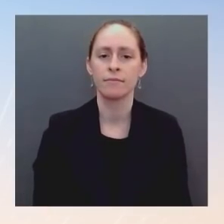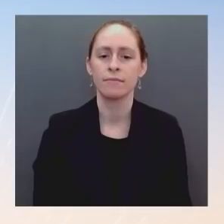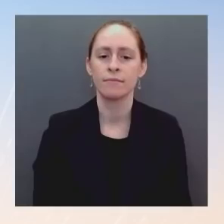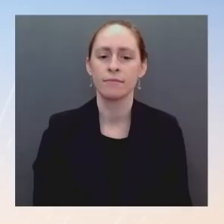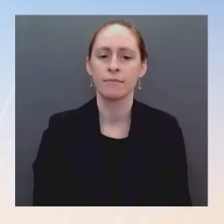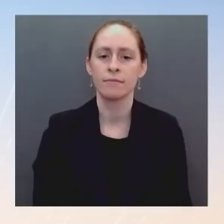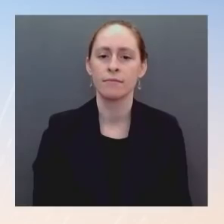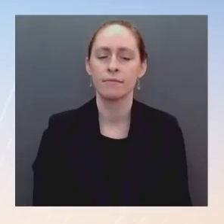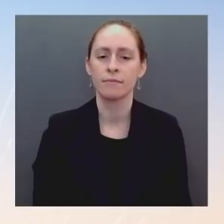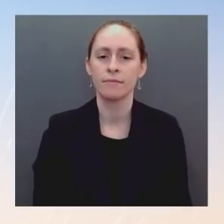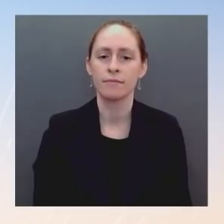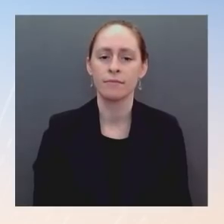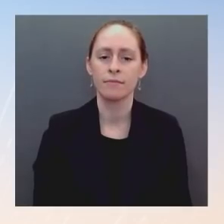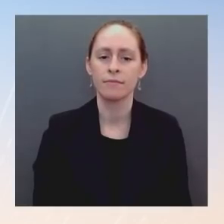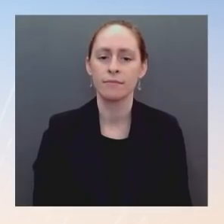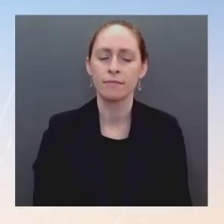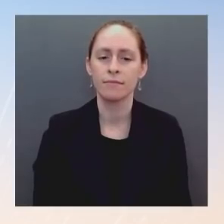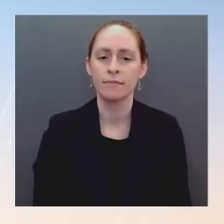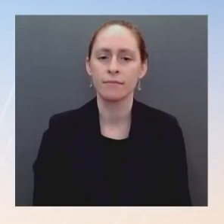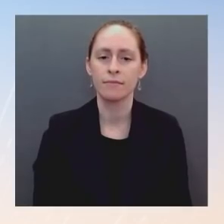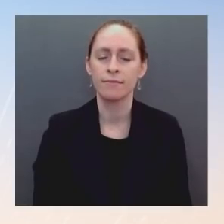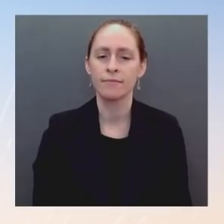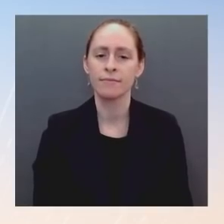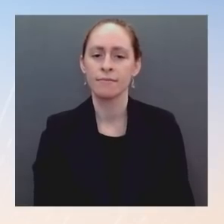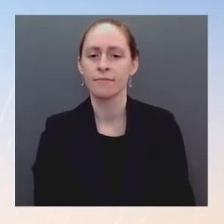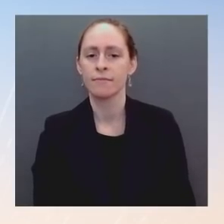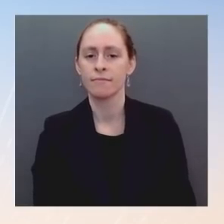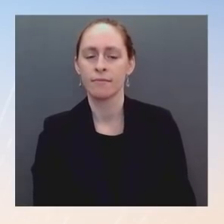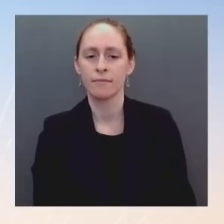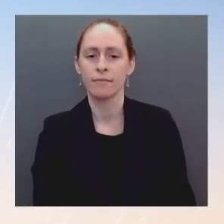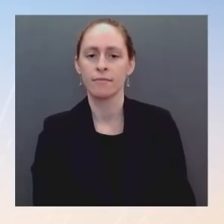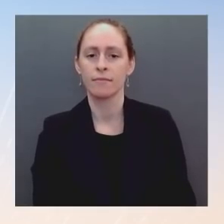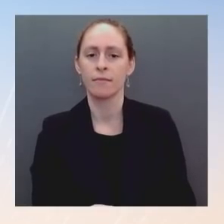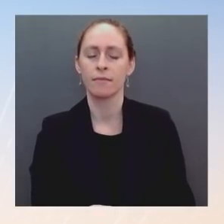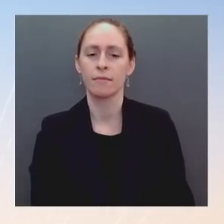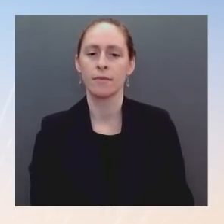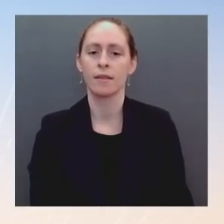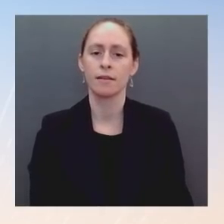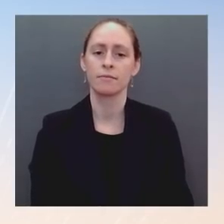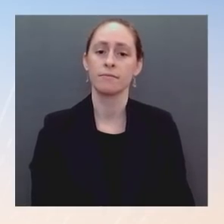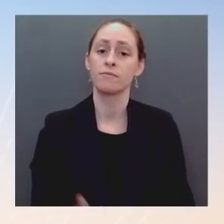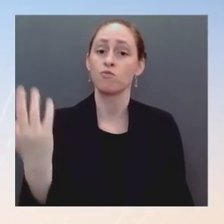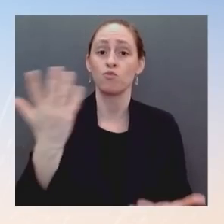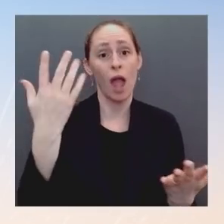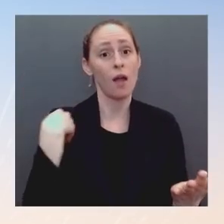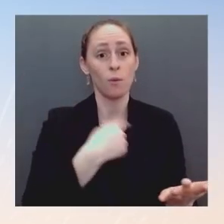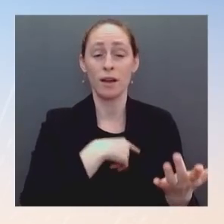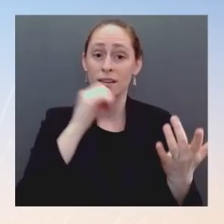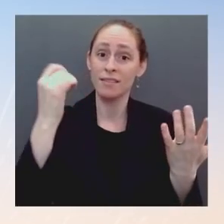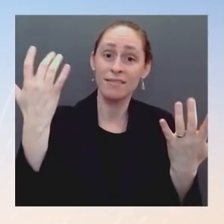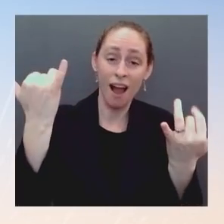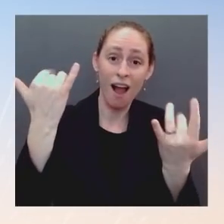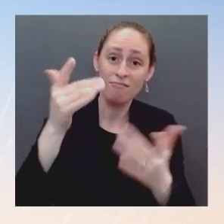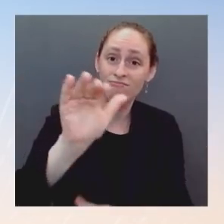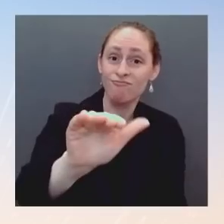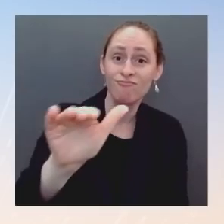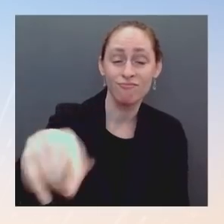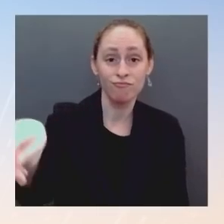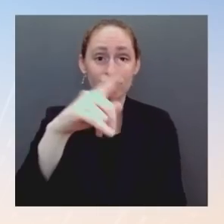wherever they fell on that poll, is that he will choose and nominate someone who has impeccable credentials